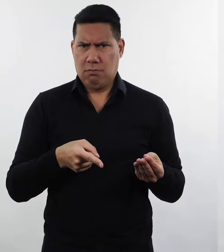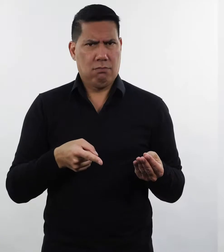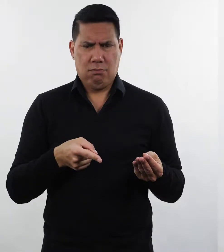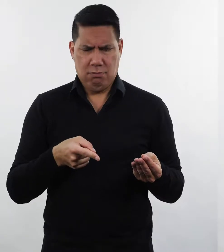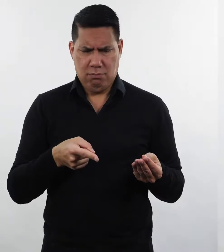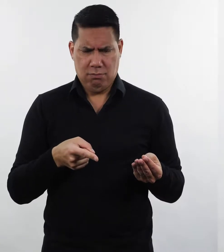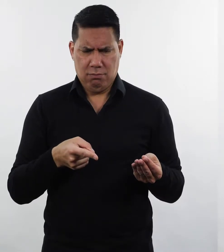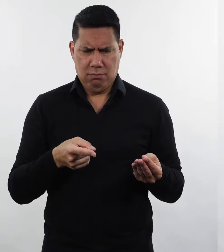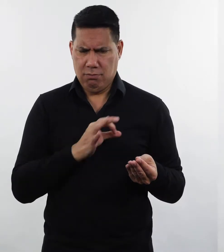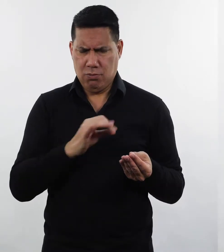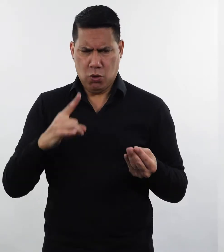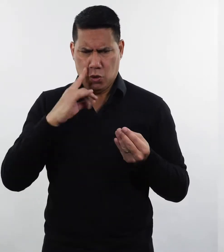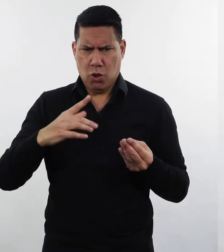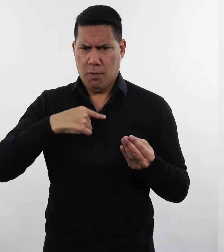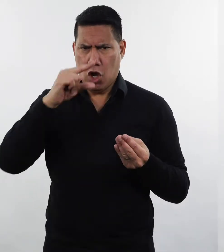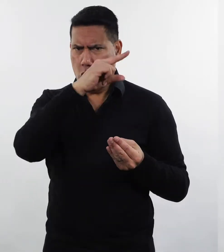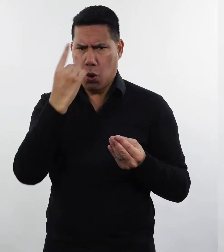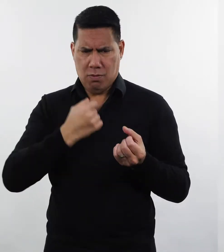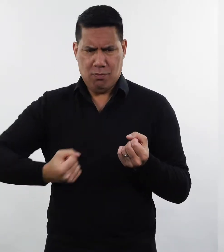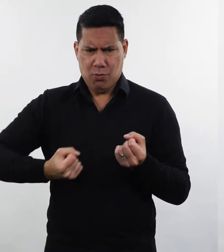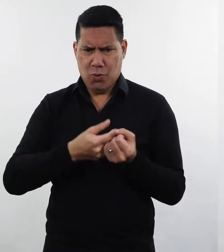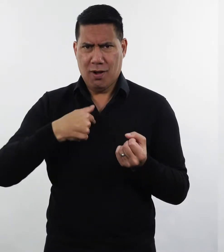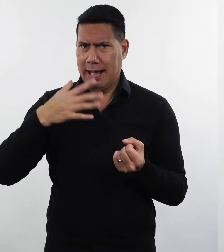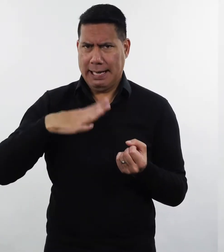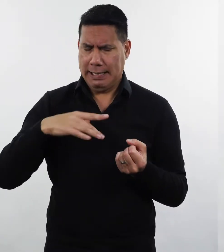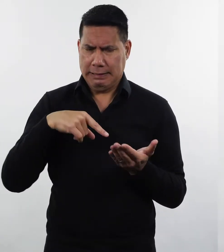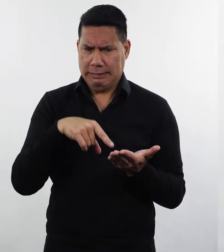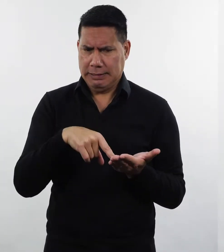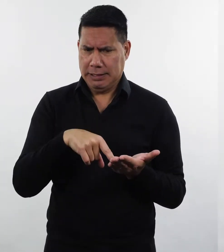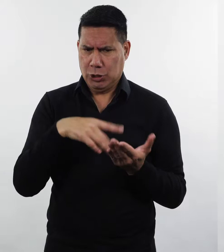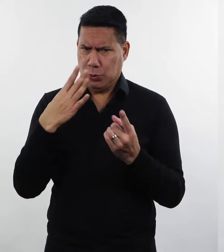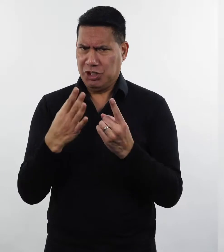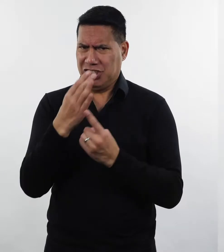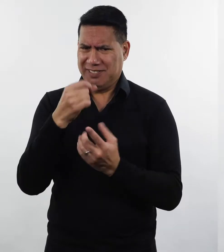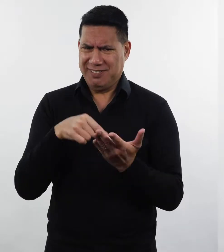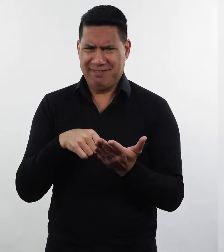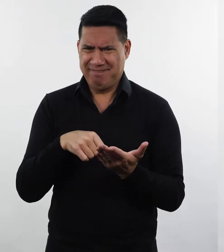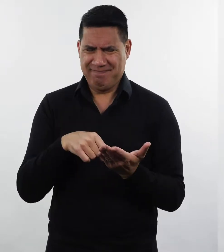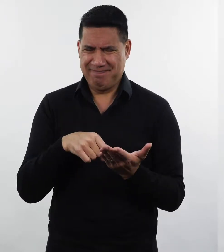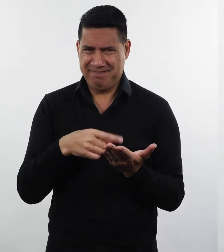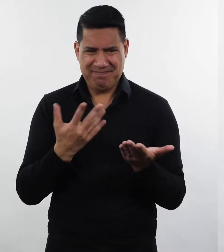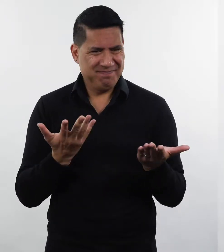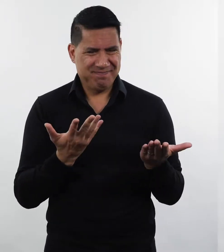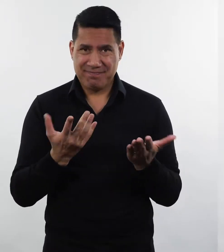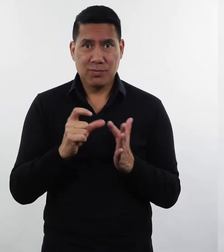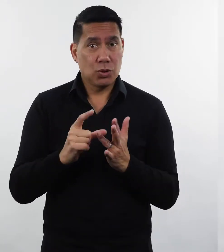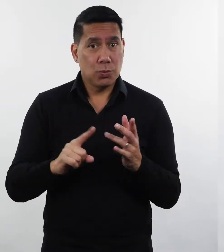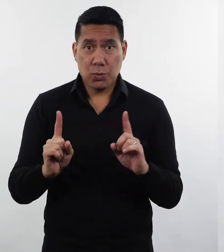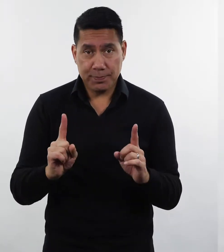and the supports you believe you need to achieve or move towards those goals? Reviewing your Plan